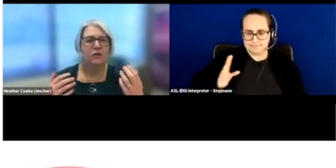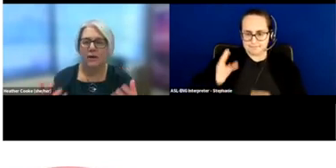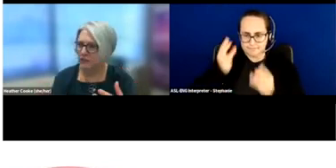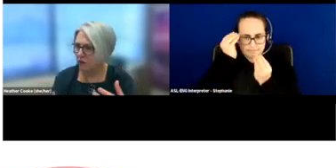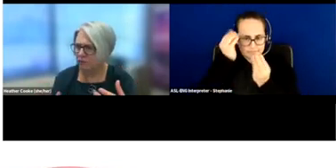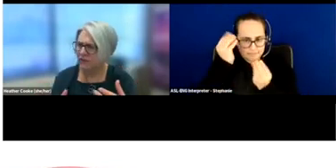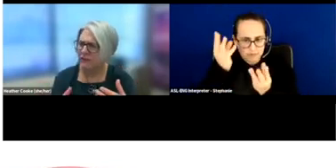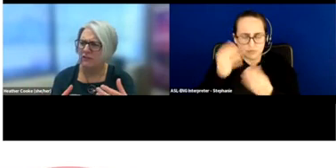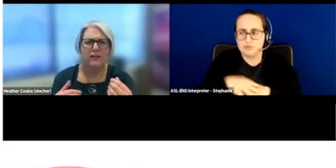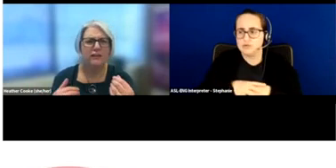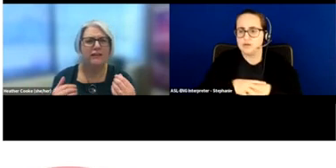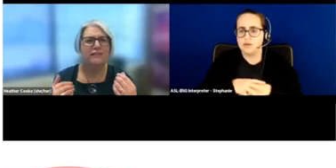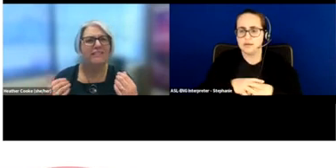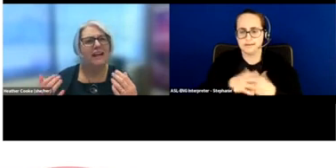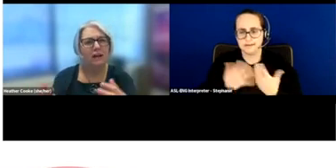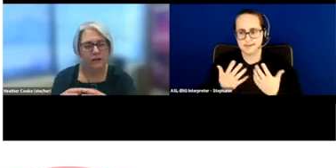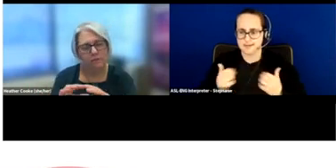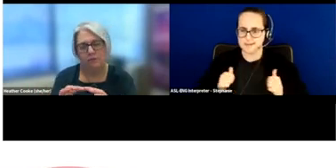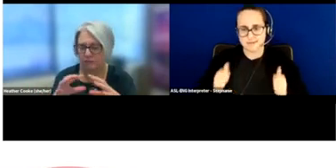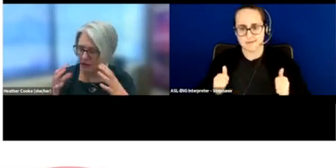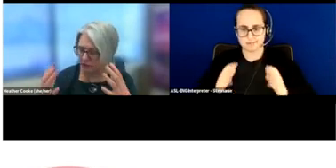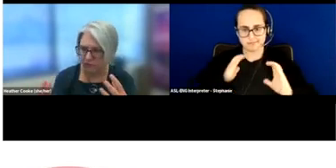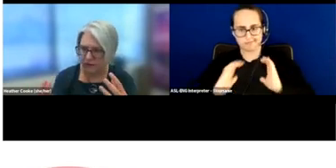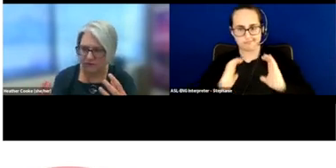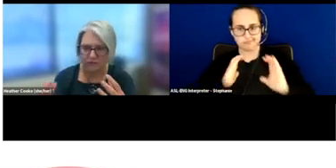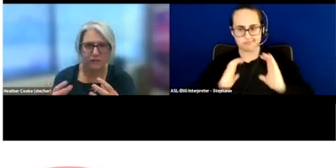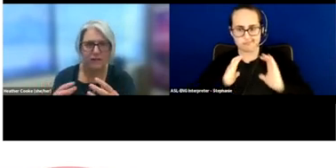conversations, how to sort of address and deal with workplace